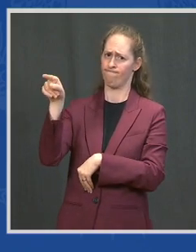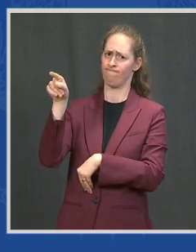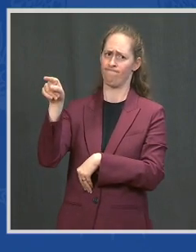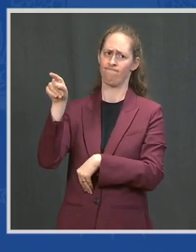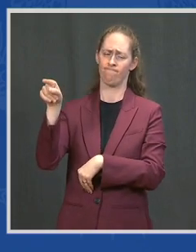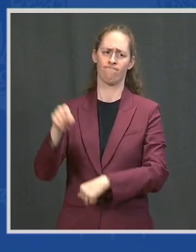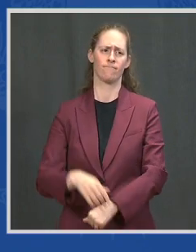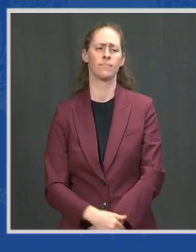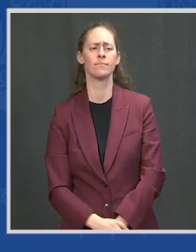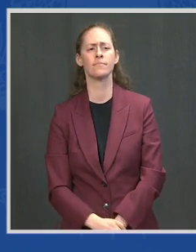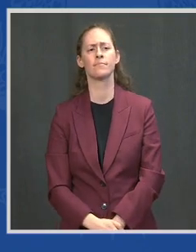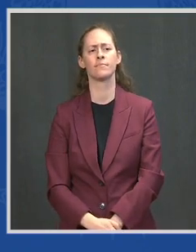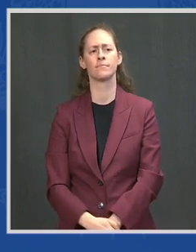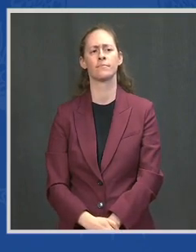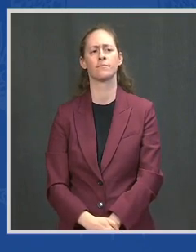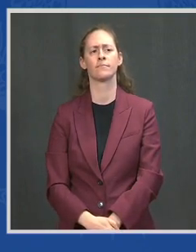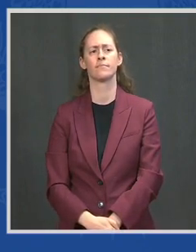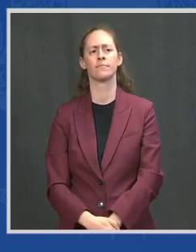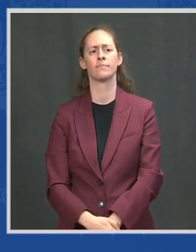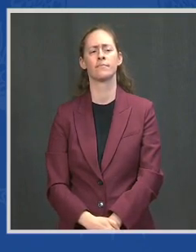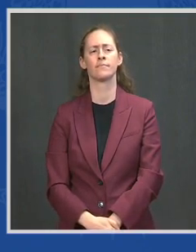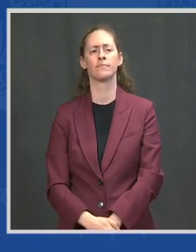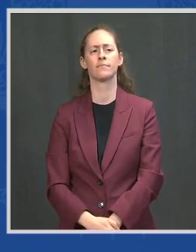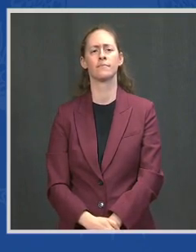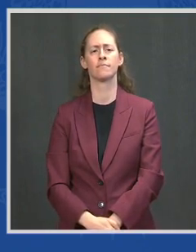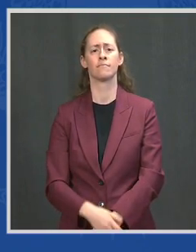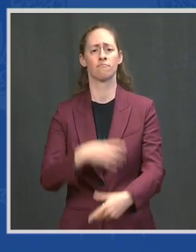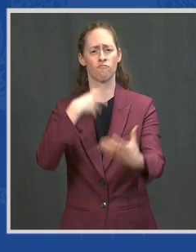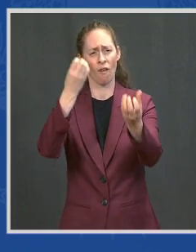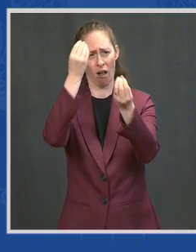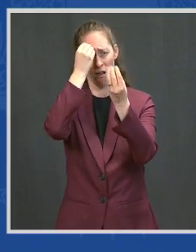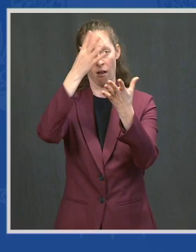that if that announcement comes, we are ready to move immediately --